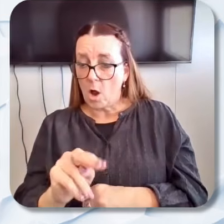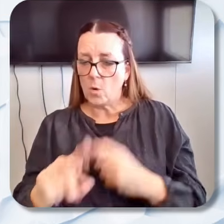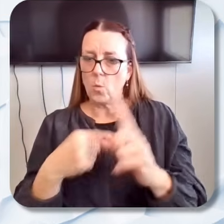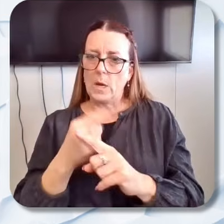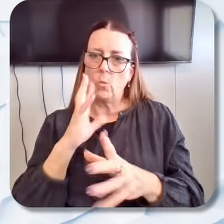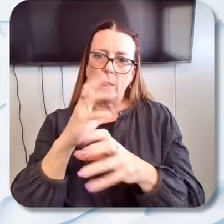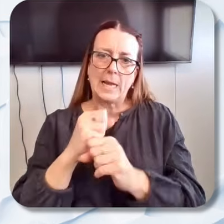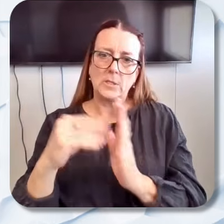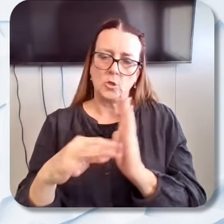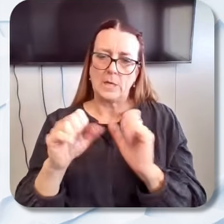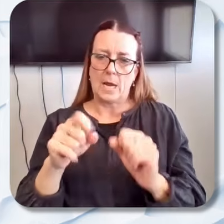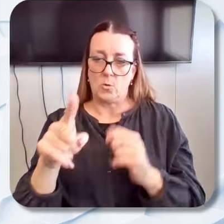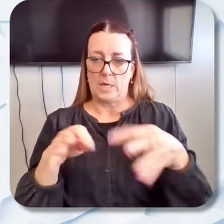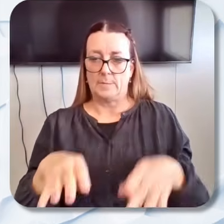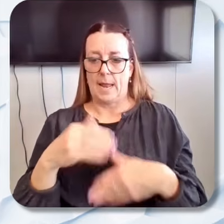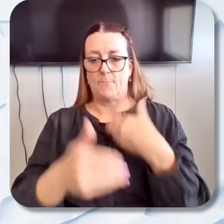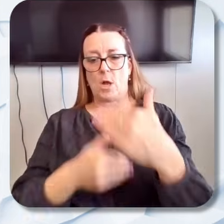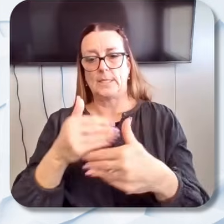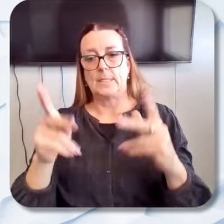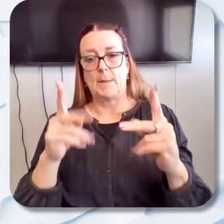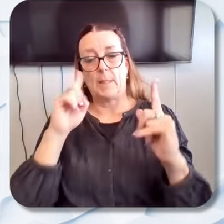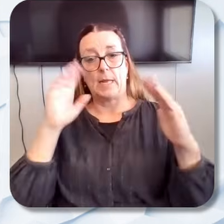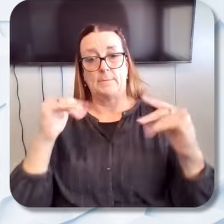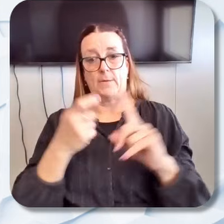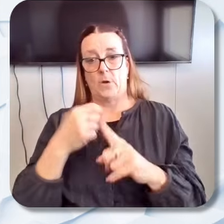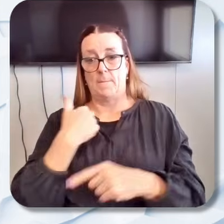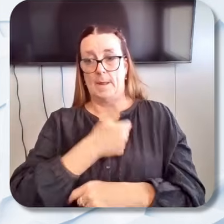Do you want to talk about the process that people can expect from us? Shortly?